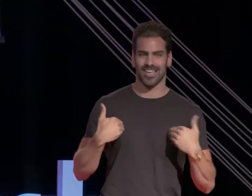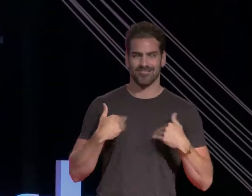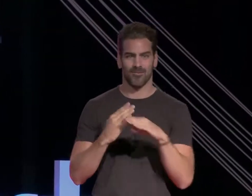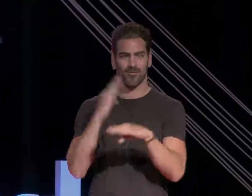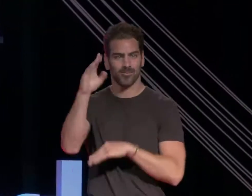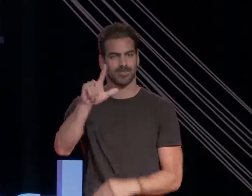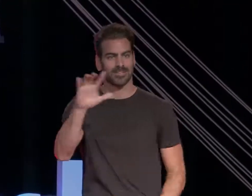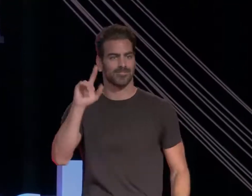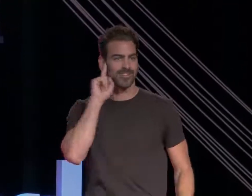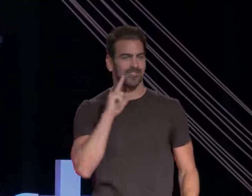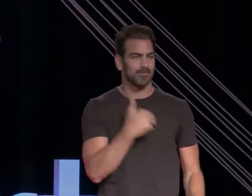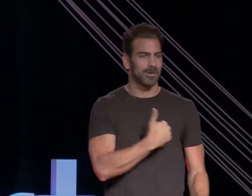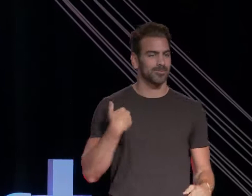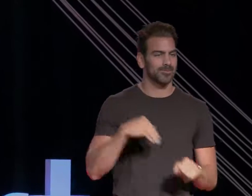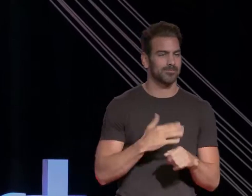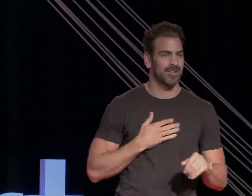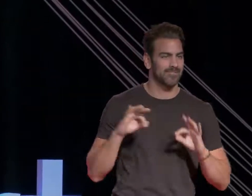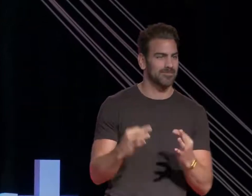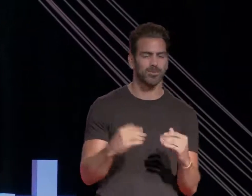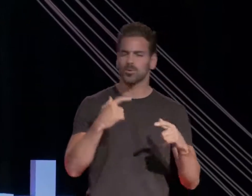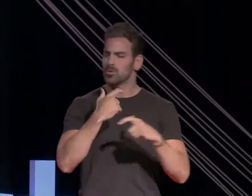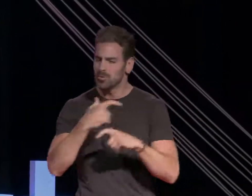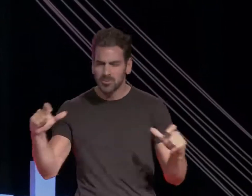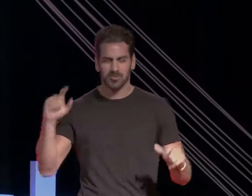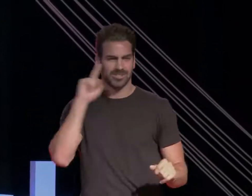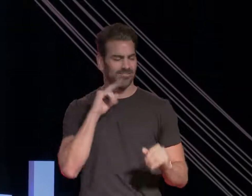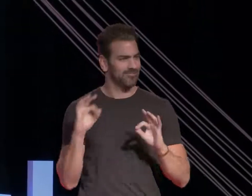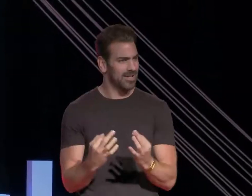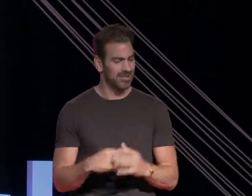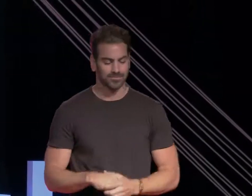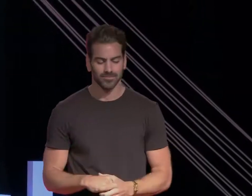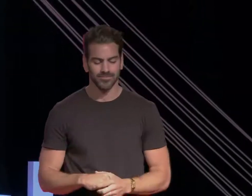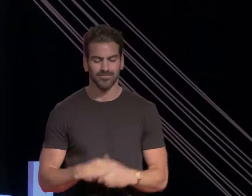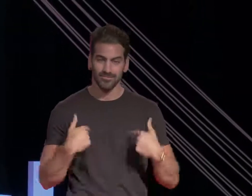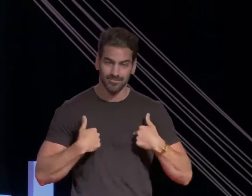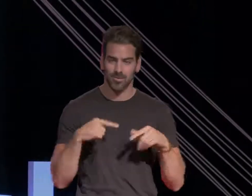i'm the fourth generation in a beautiful family with over 25 deaf members